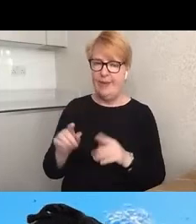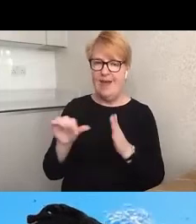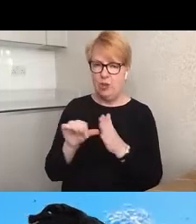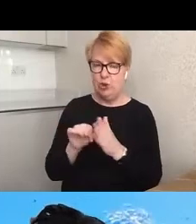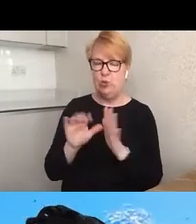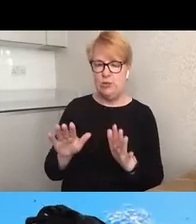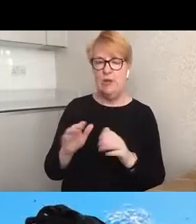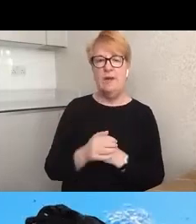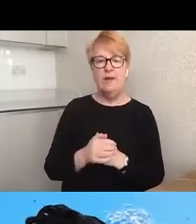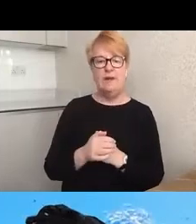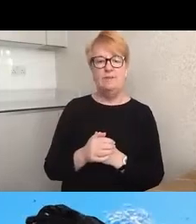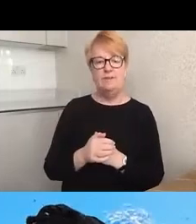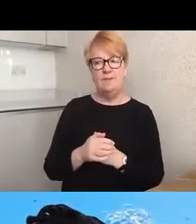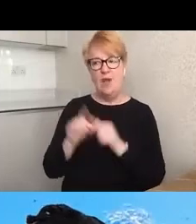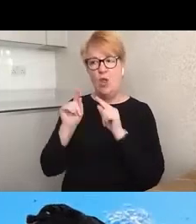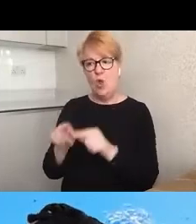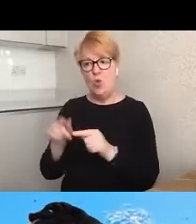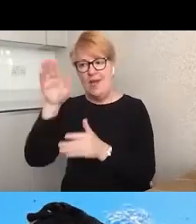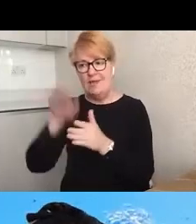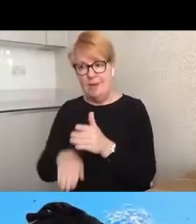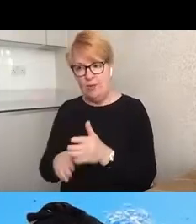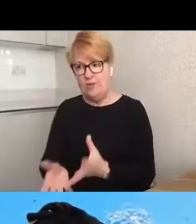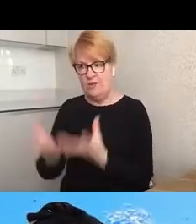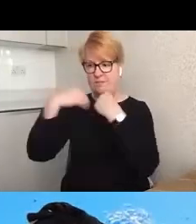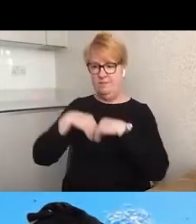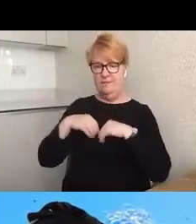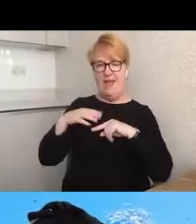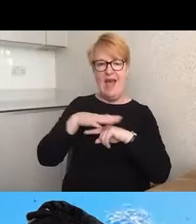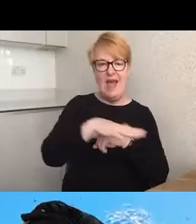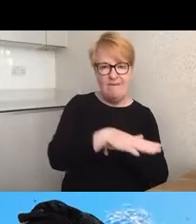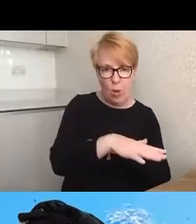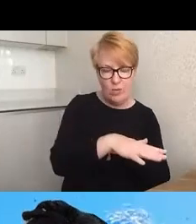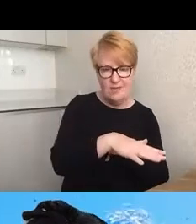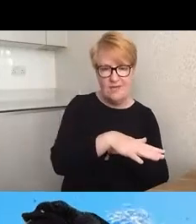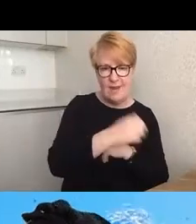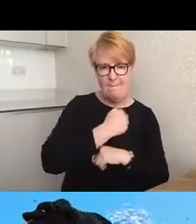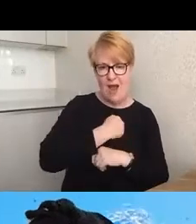that these experiences have influenced my creative and my social practice,